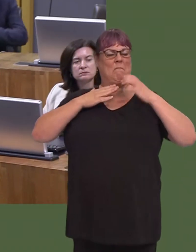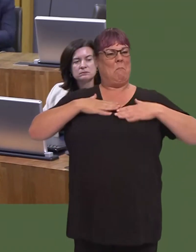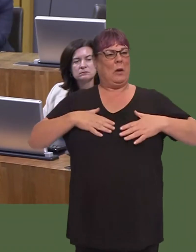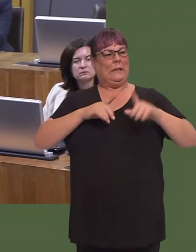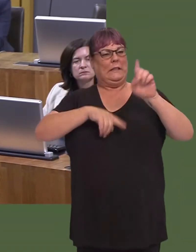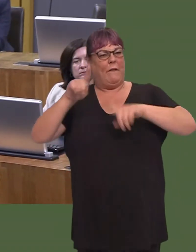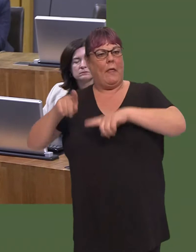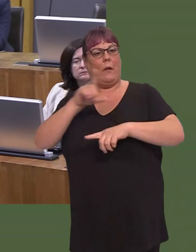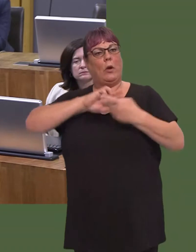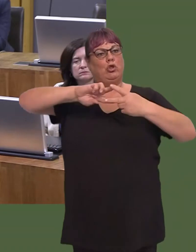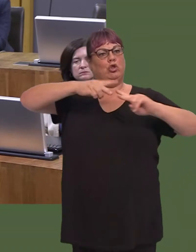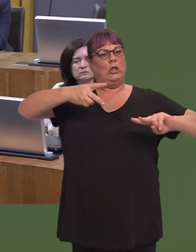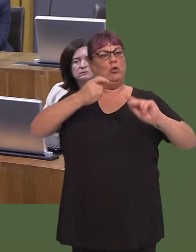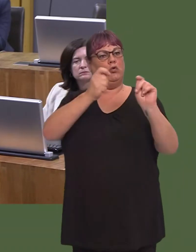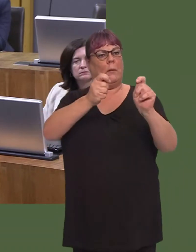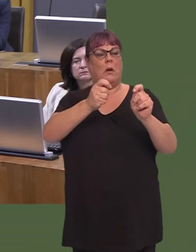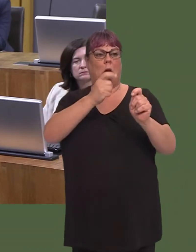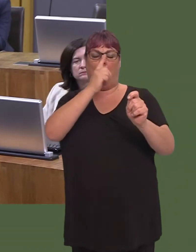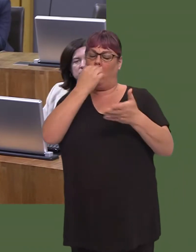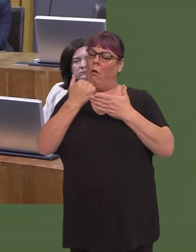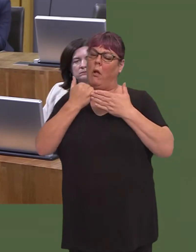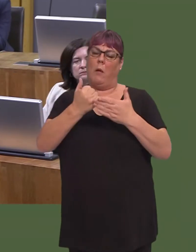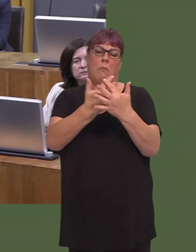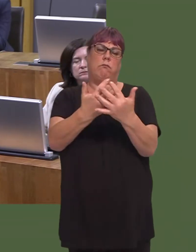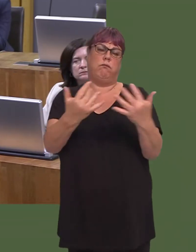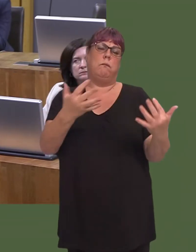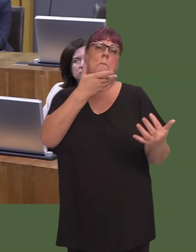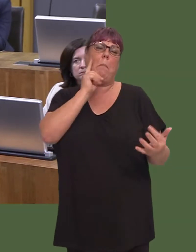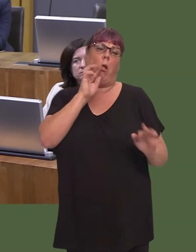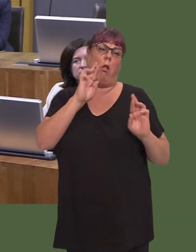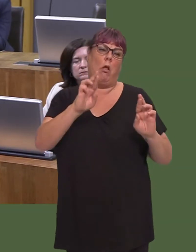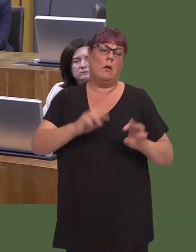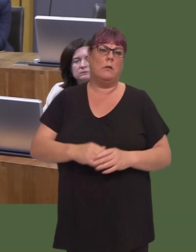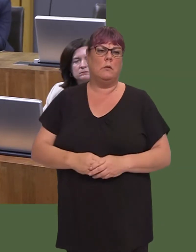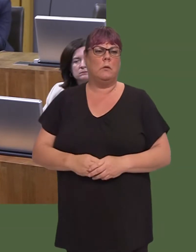have been made for leaving the EU without a deal, and there isn't much time left to